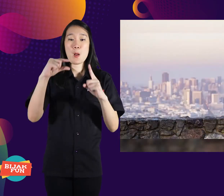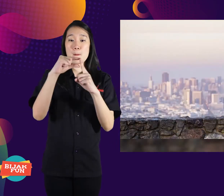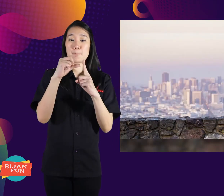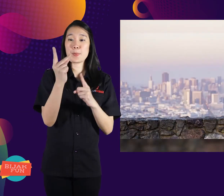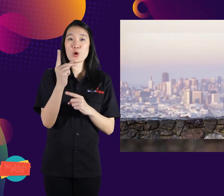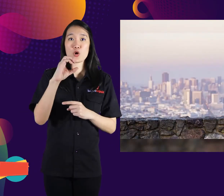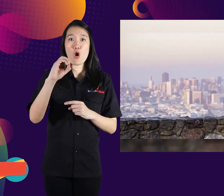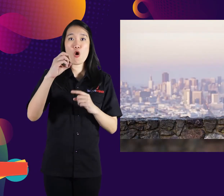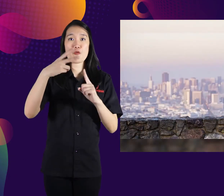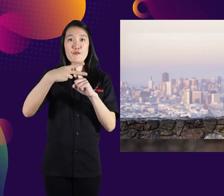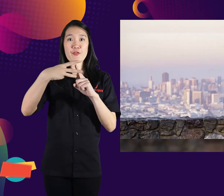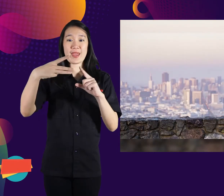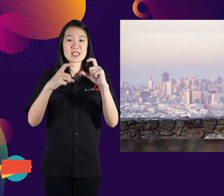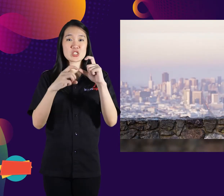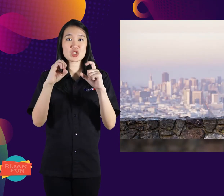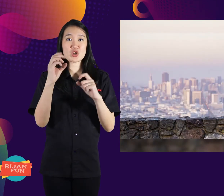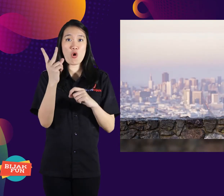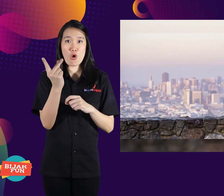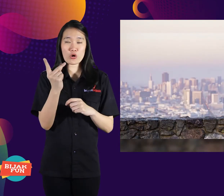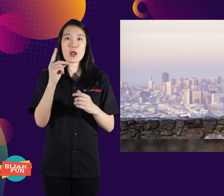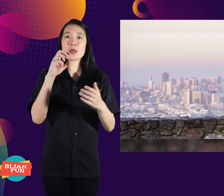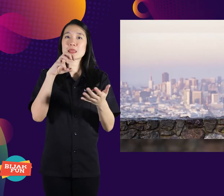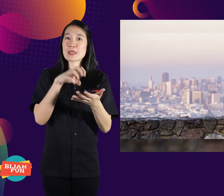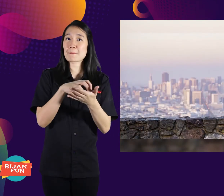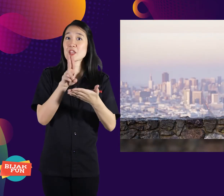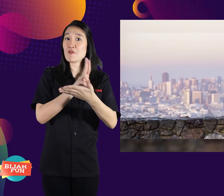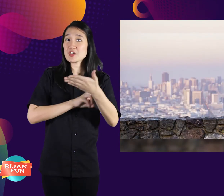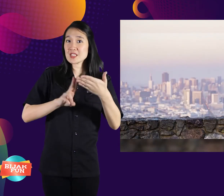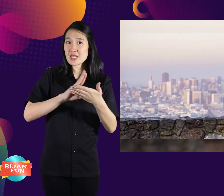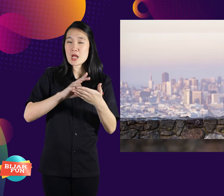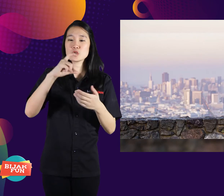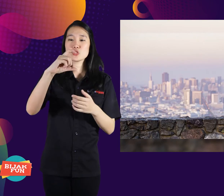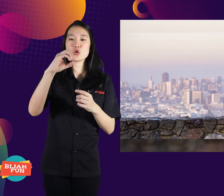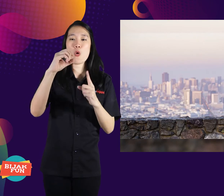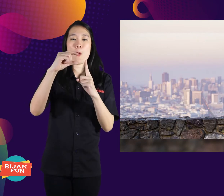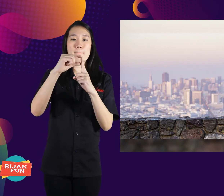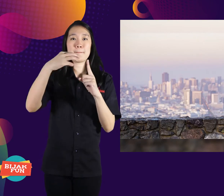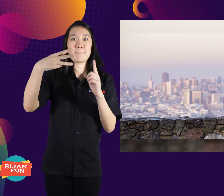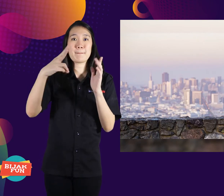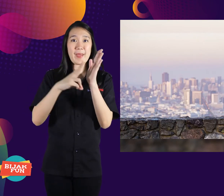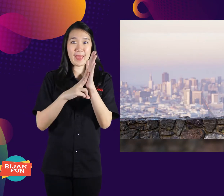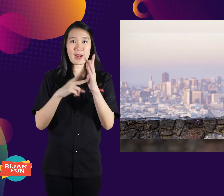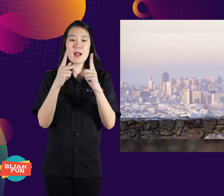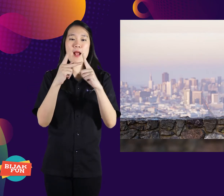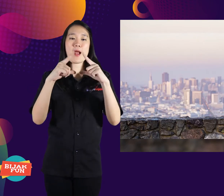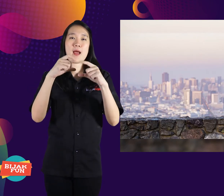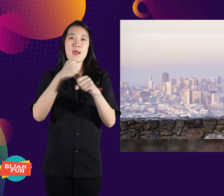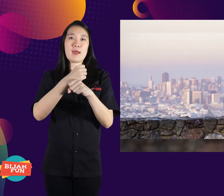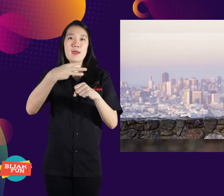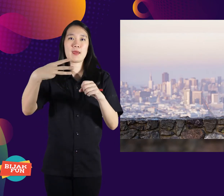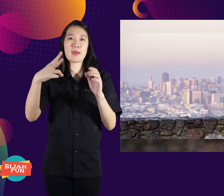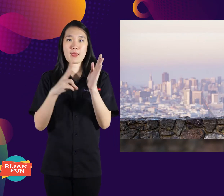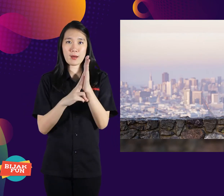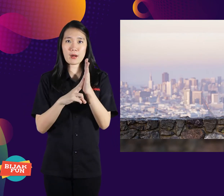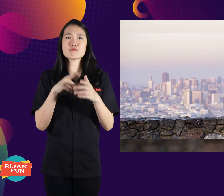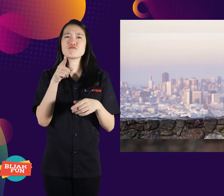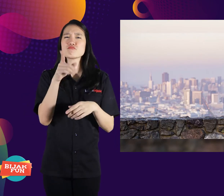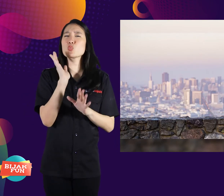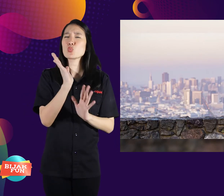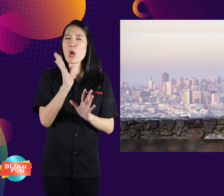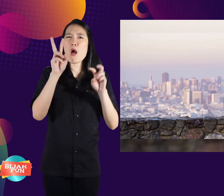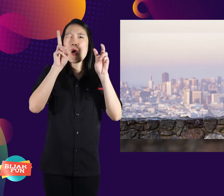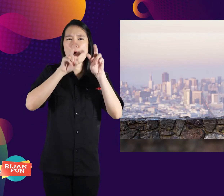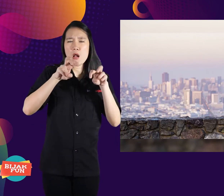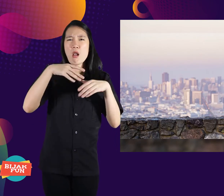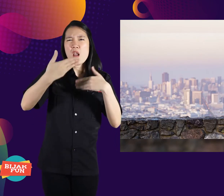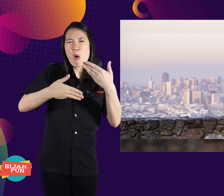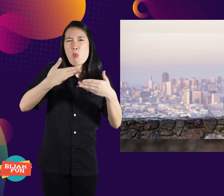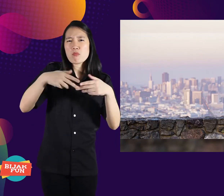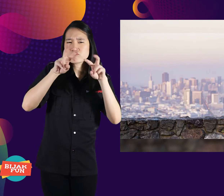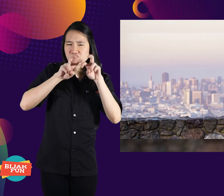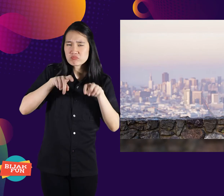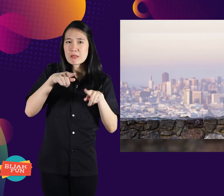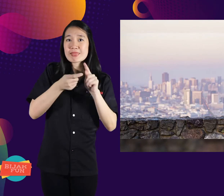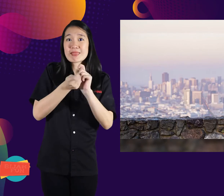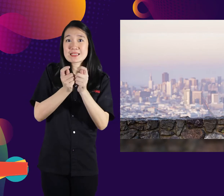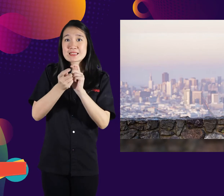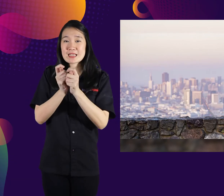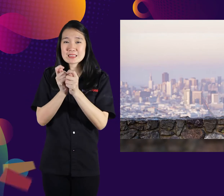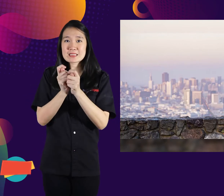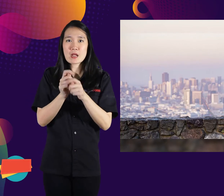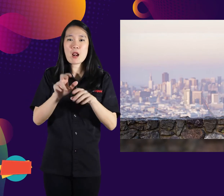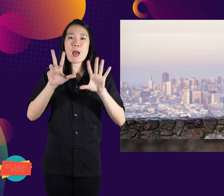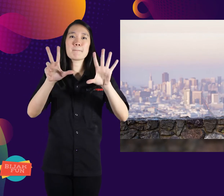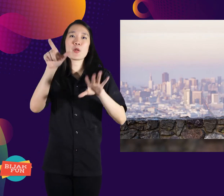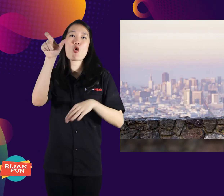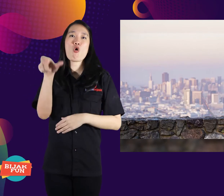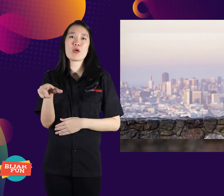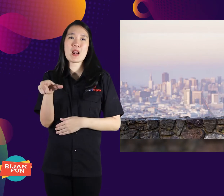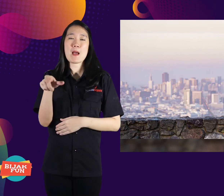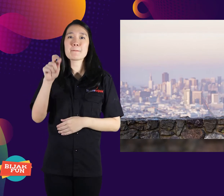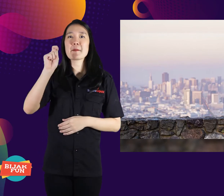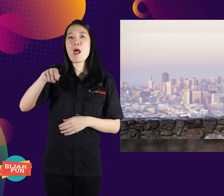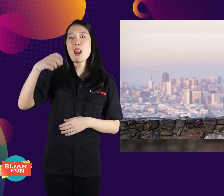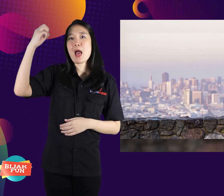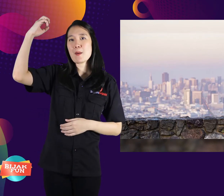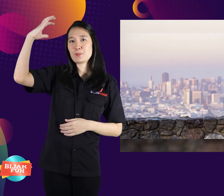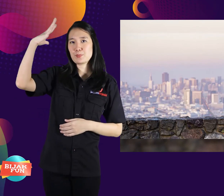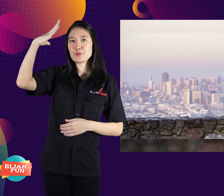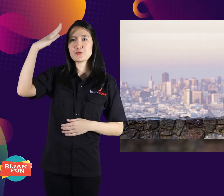Professor from Copenhagen University has conducted a trial in eight people use a light bulb.